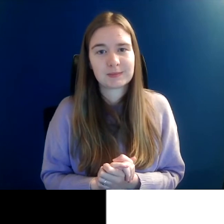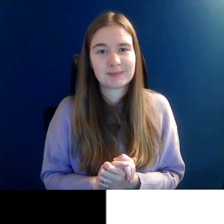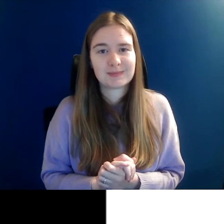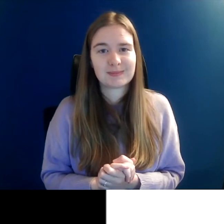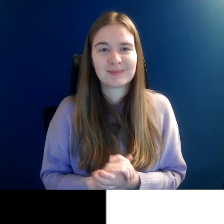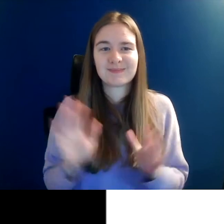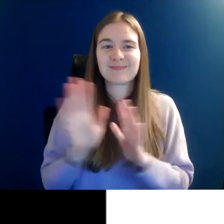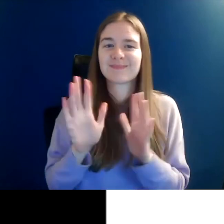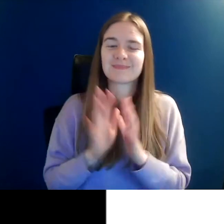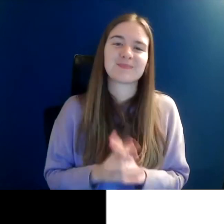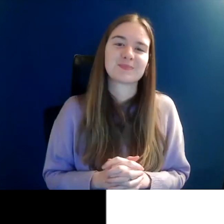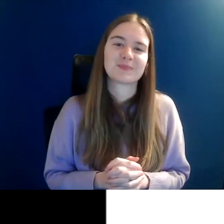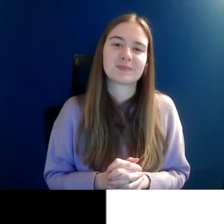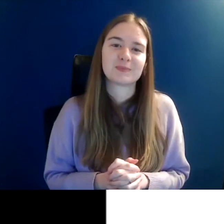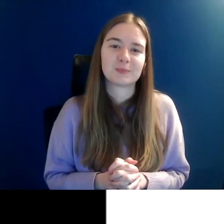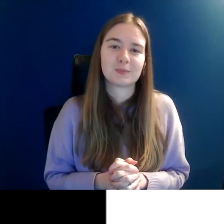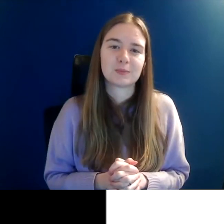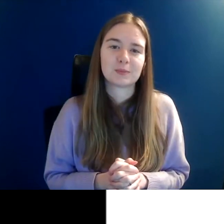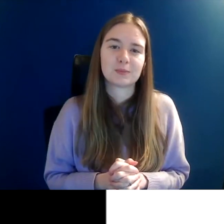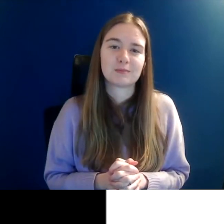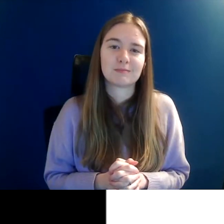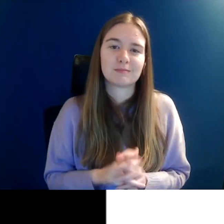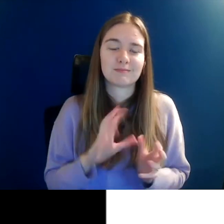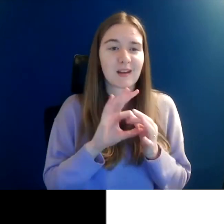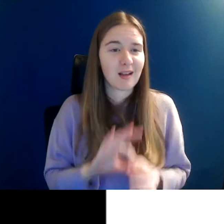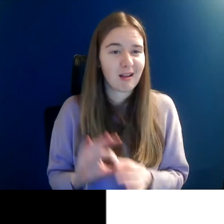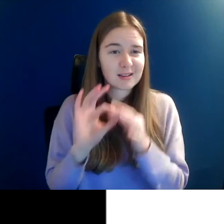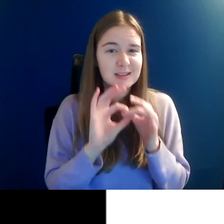Hi there. So as a collective, the majority of us grew up